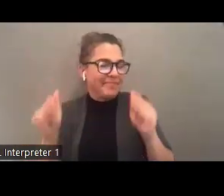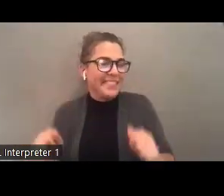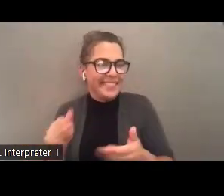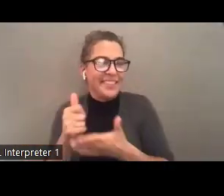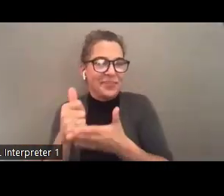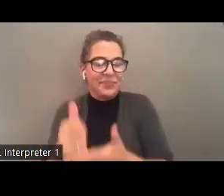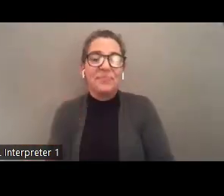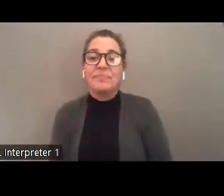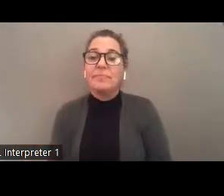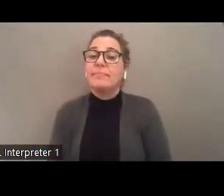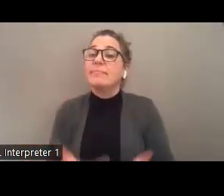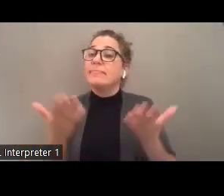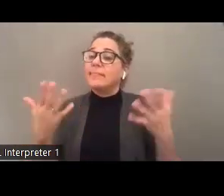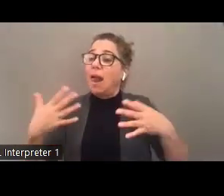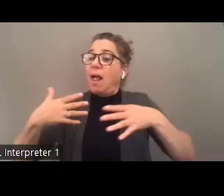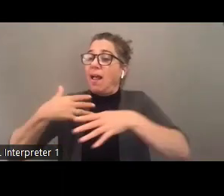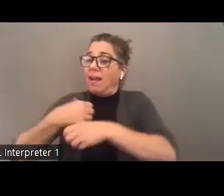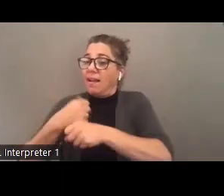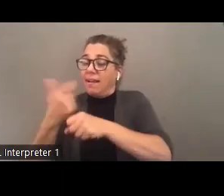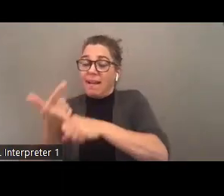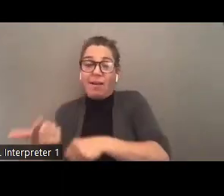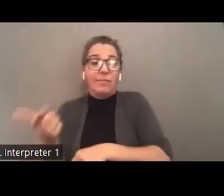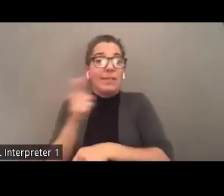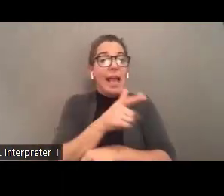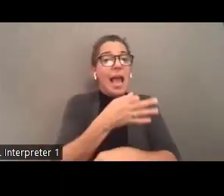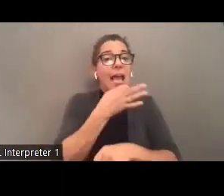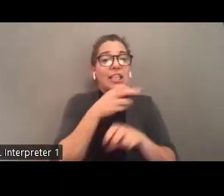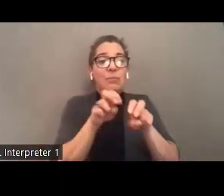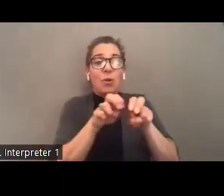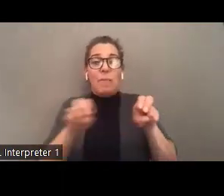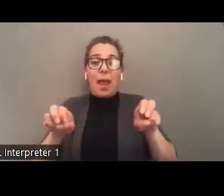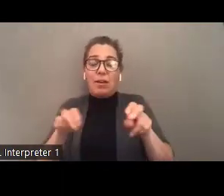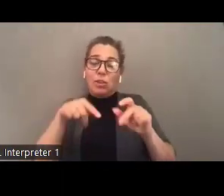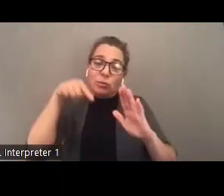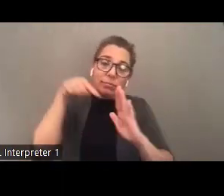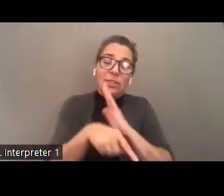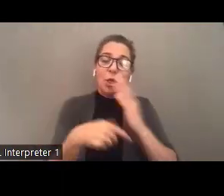And with that recap, I'm going to turn to our expert panel to dig into some new topics today.